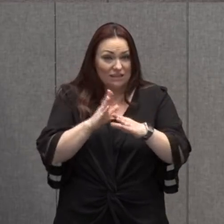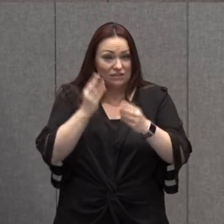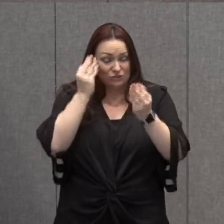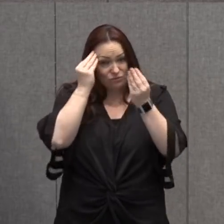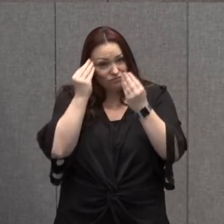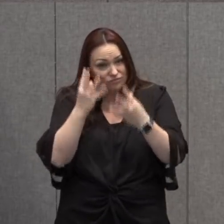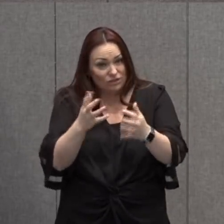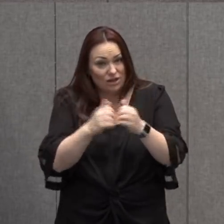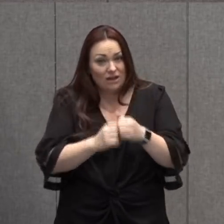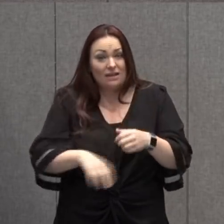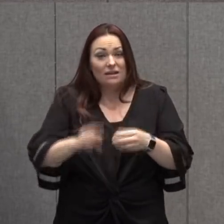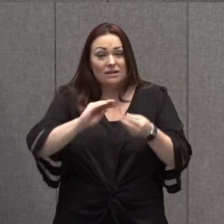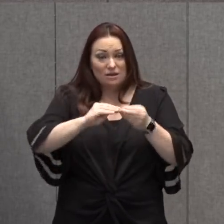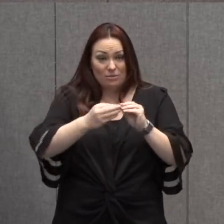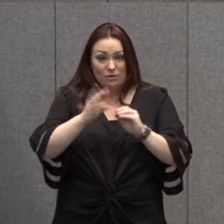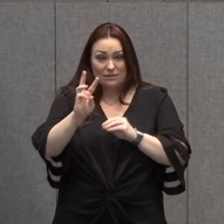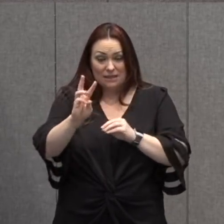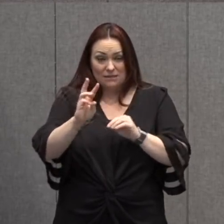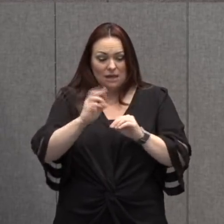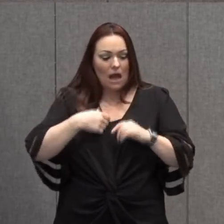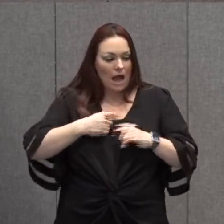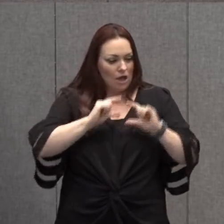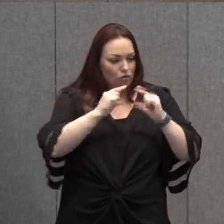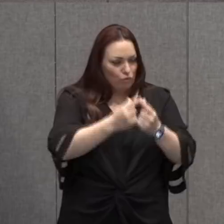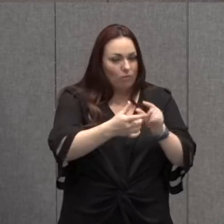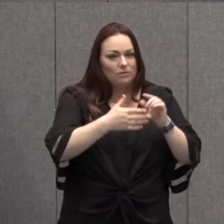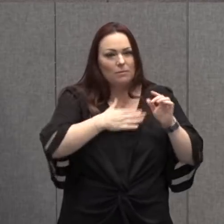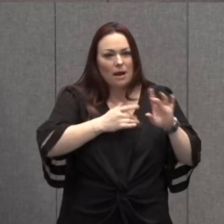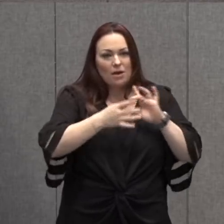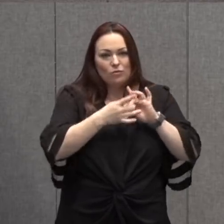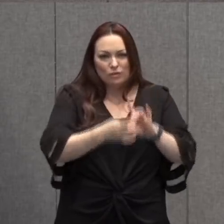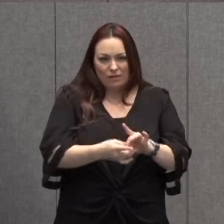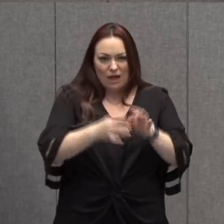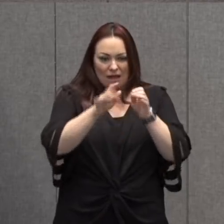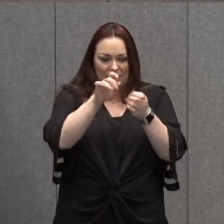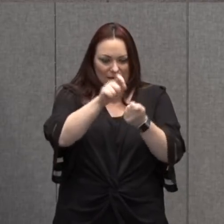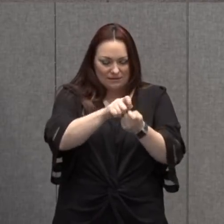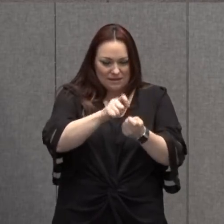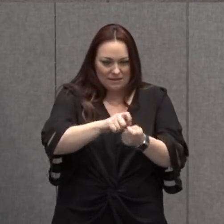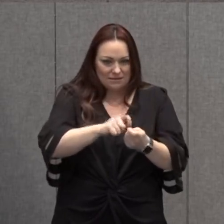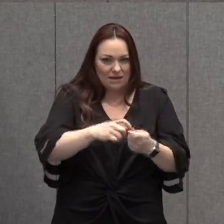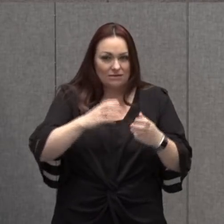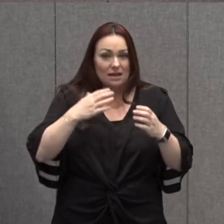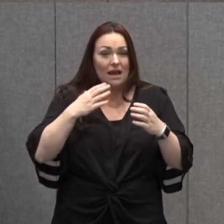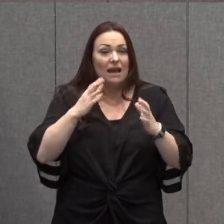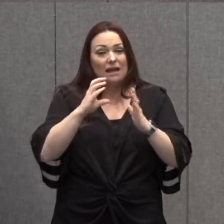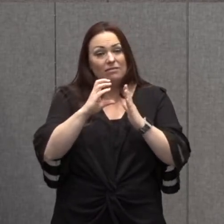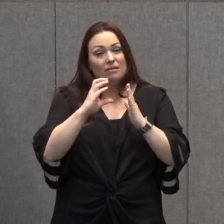So six, I grouped related details in my body paragraphs to develop the topic.